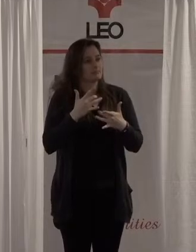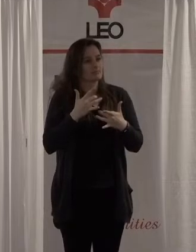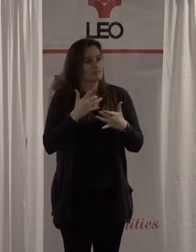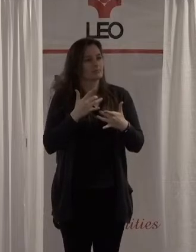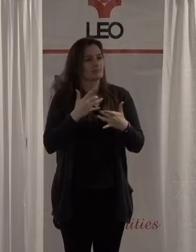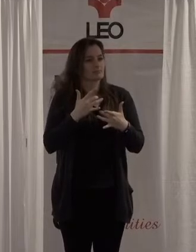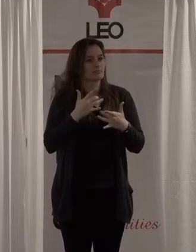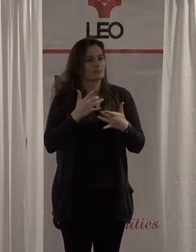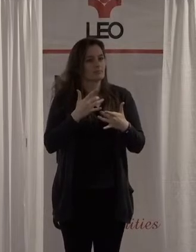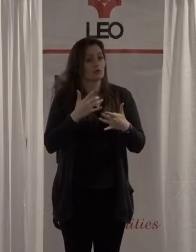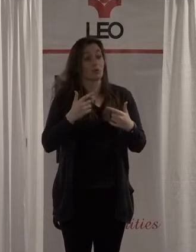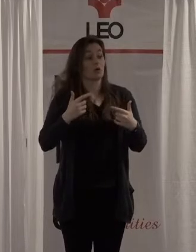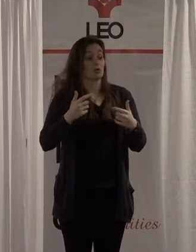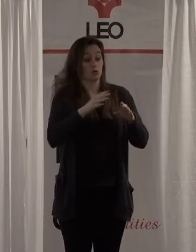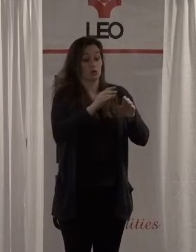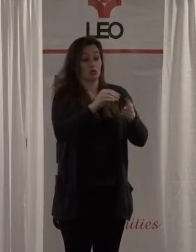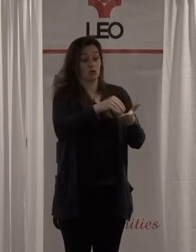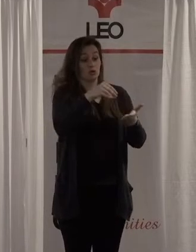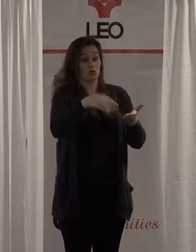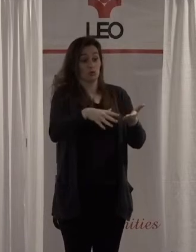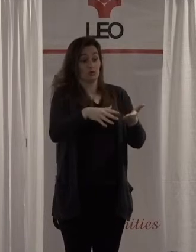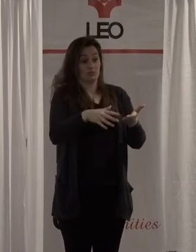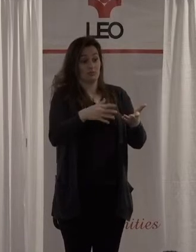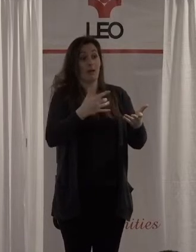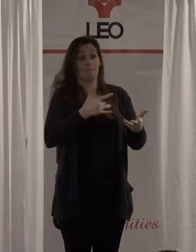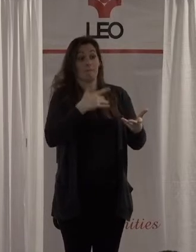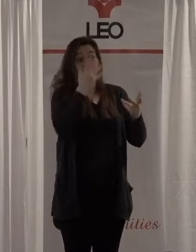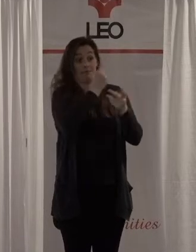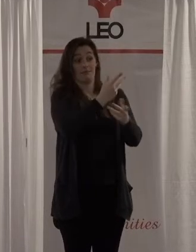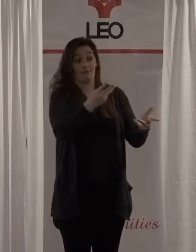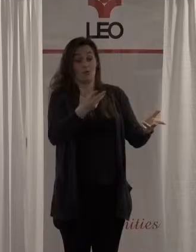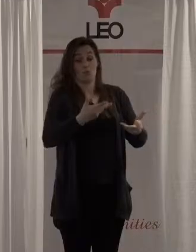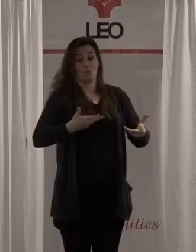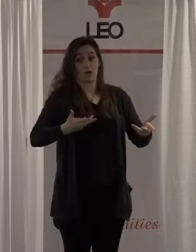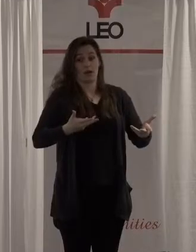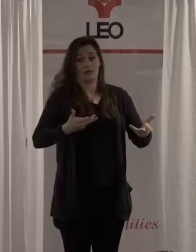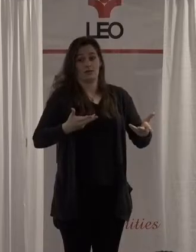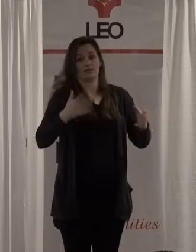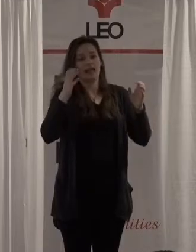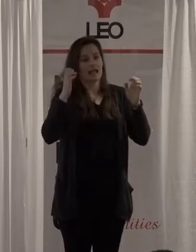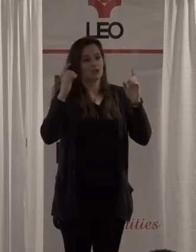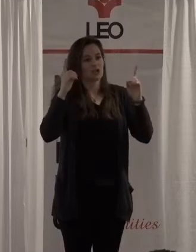FOR STUDENTS IS ABOUT EDUCATION IS THAT EDUCATION TAKES YOU TO WHERE YOU WANT TO BE.